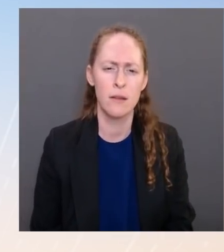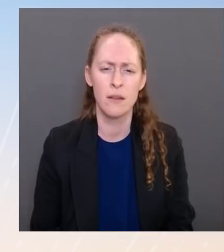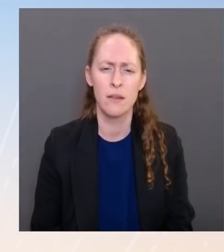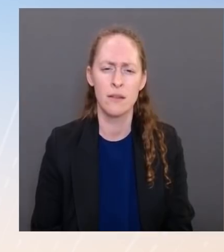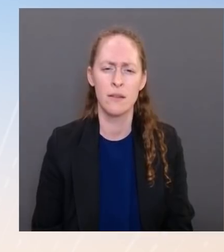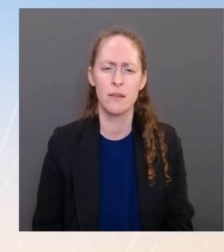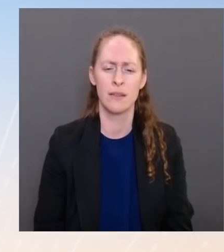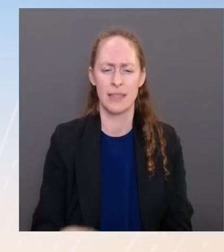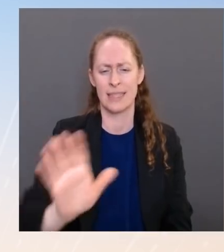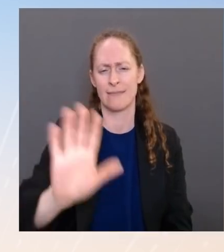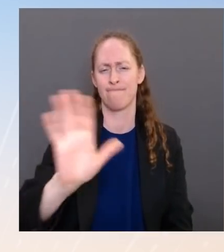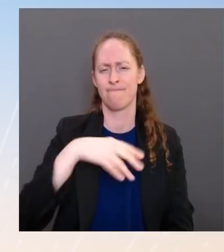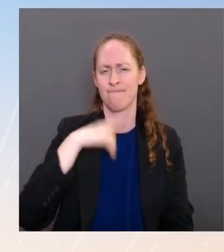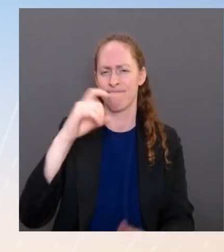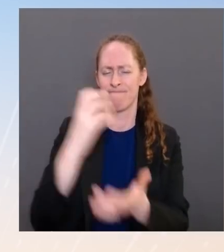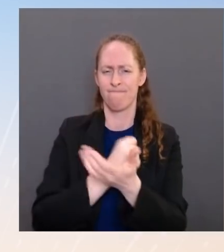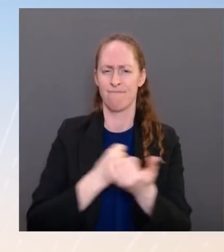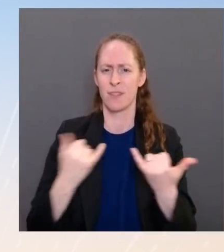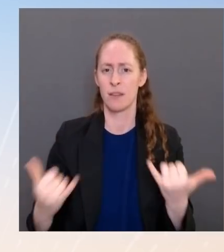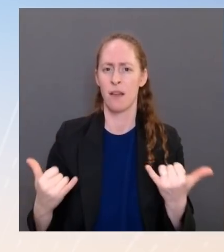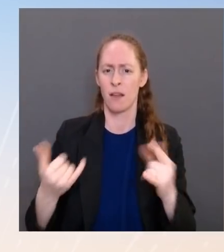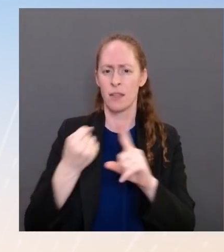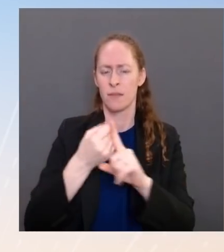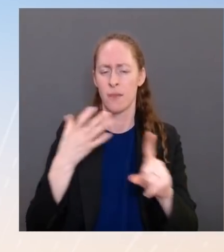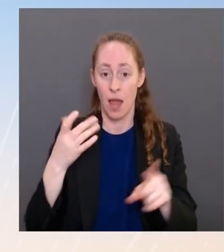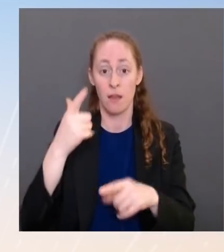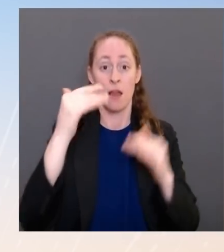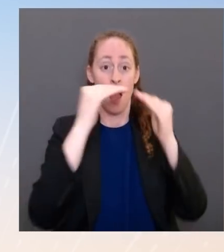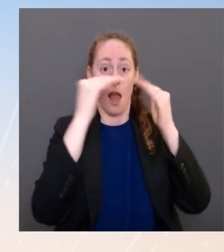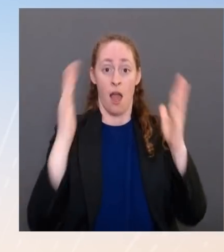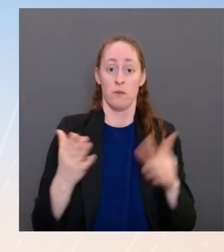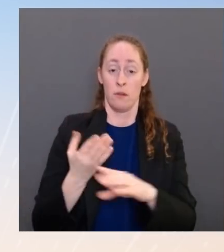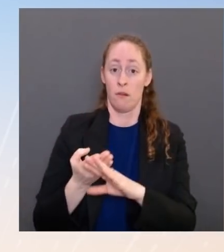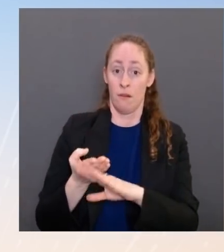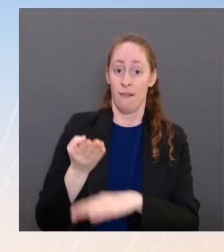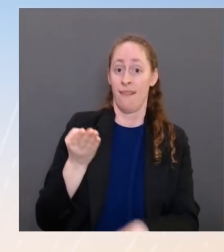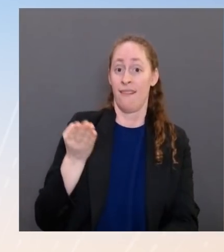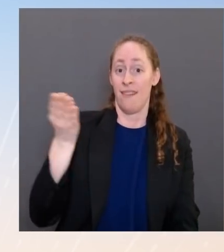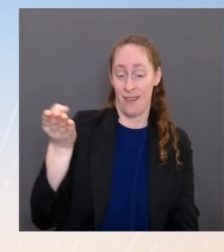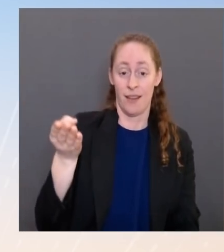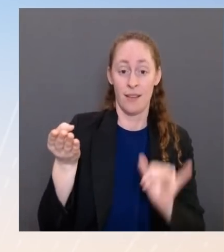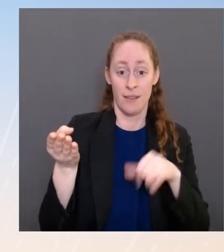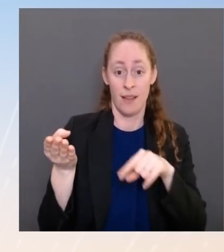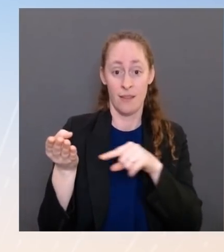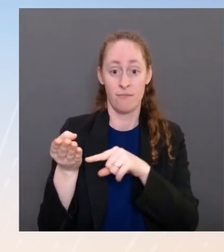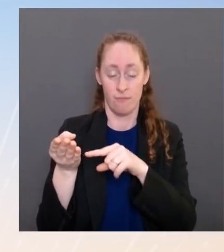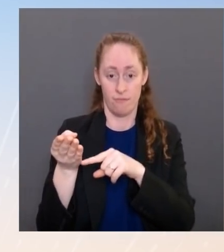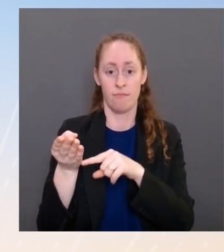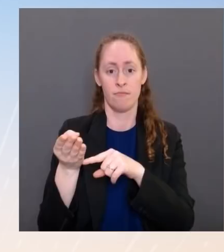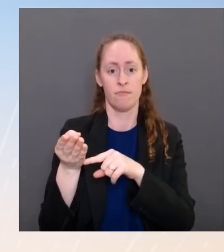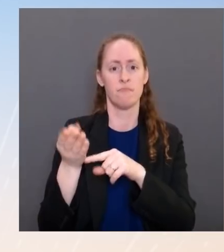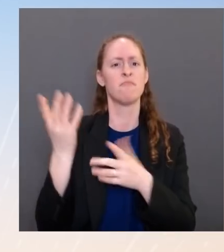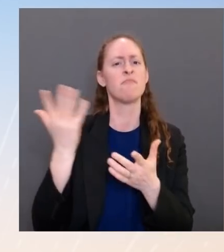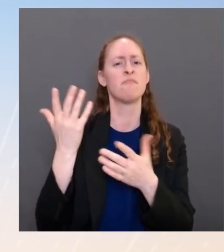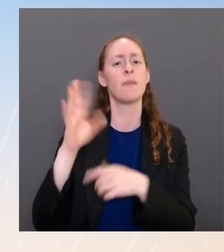is about $40 billion, which is larger than the package that we had proposed -- about $7 billion over our initial request.